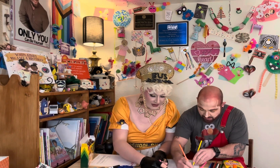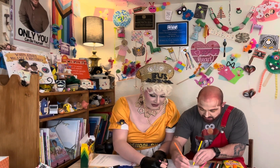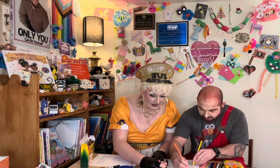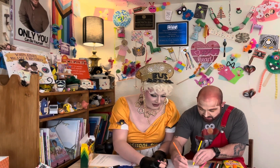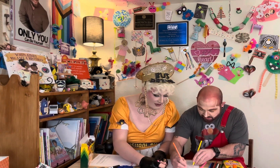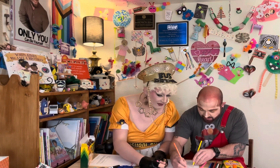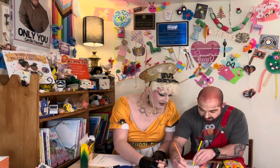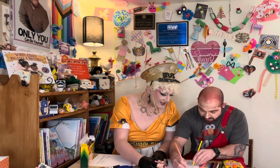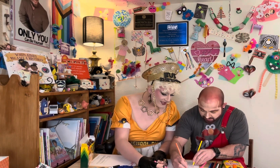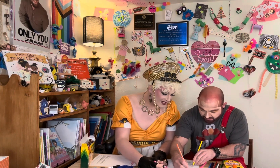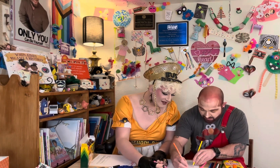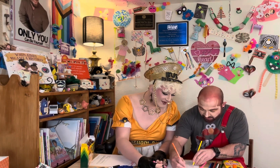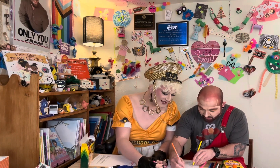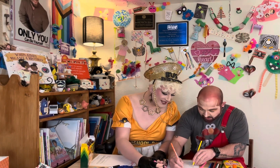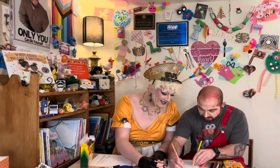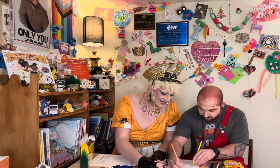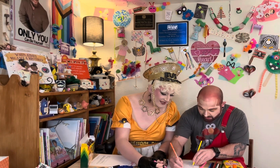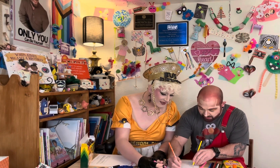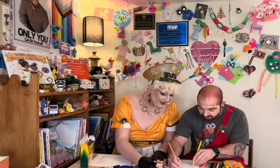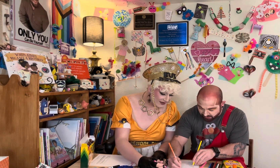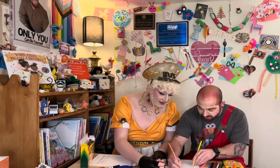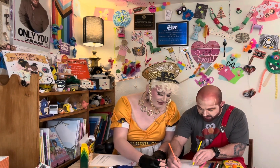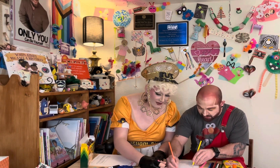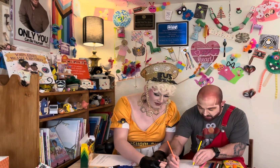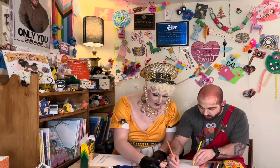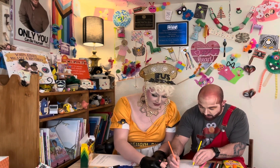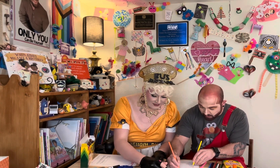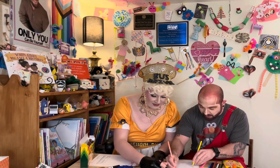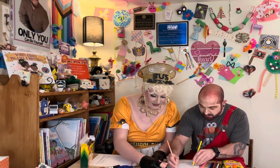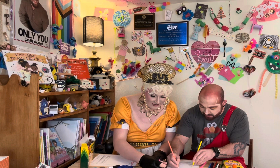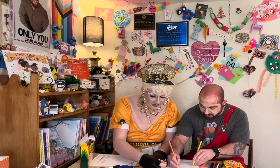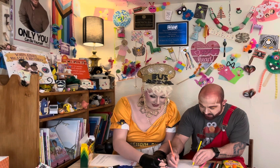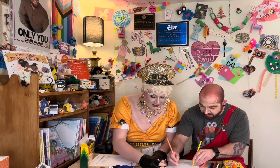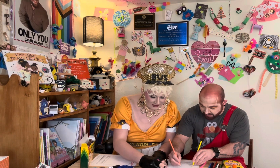to be intense. CALI: This is going to be... BUSTER: I think we're we're going to do this, like, wild and crazy thing